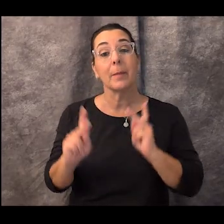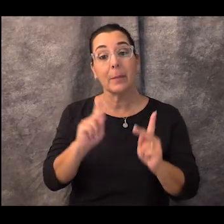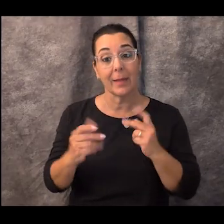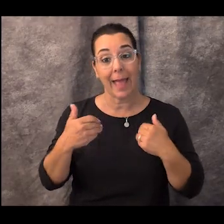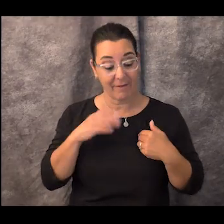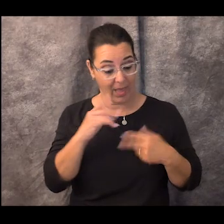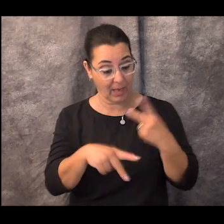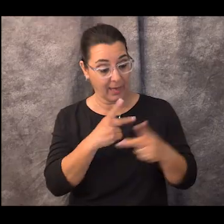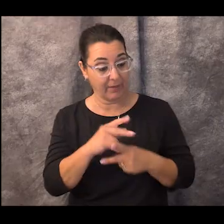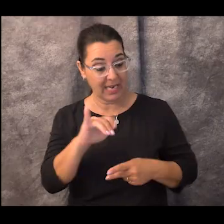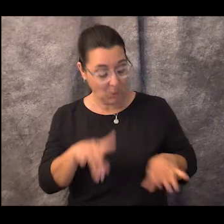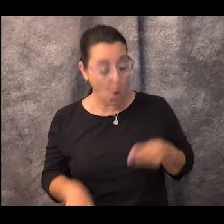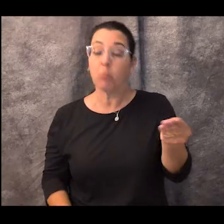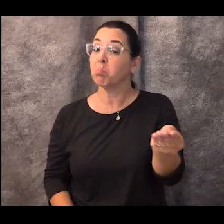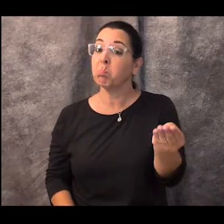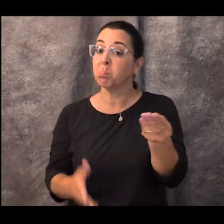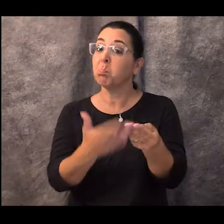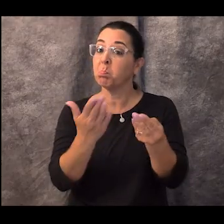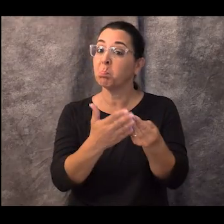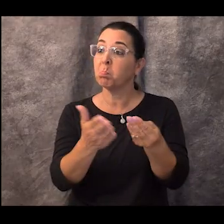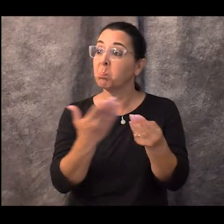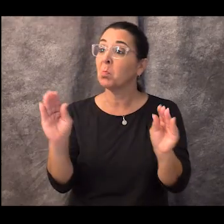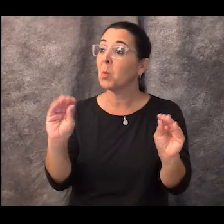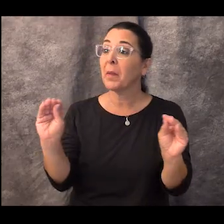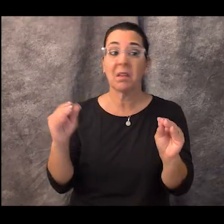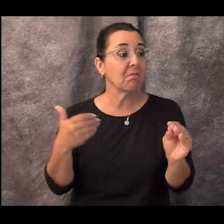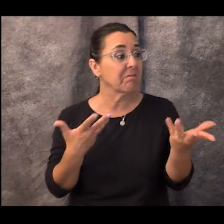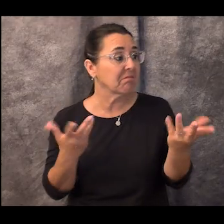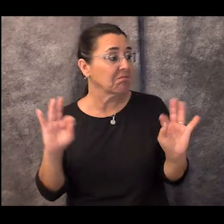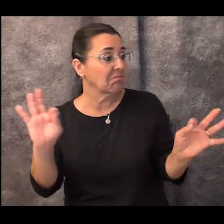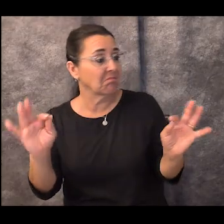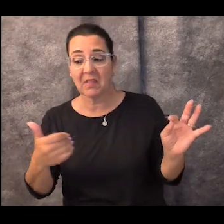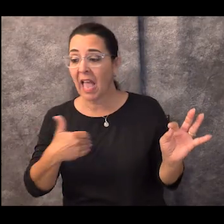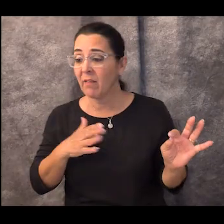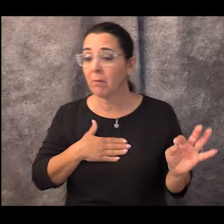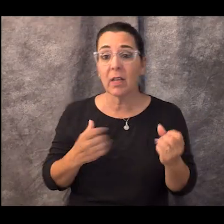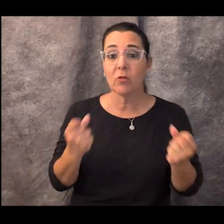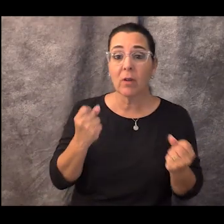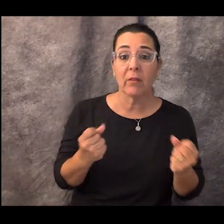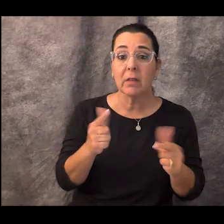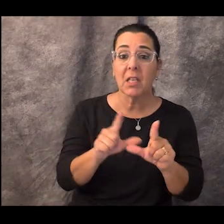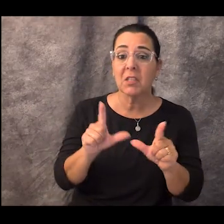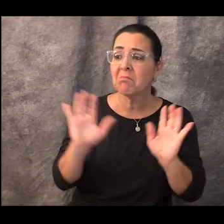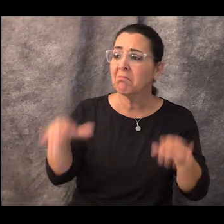in their wallet right now, they're like, what's the big deal? I have this and it's not hard to go get this thing,